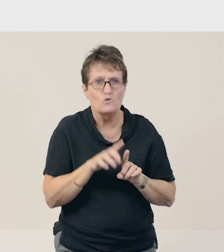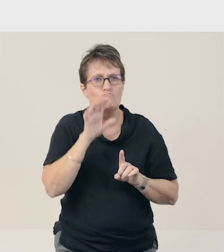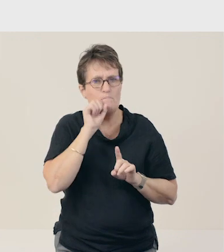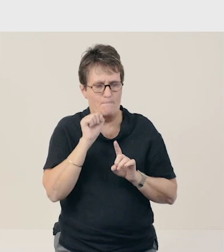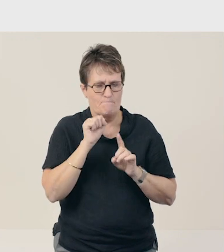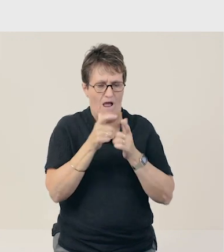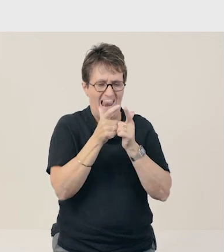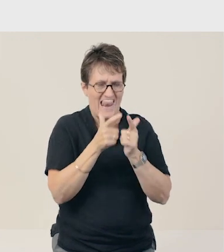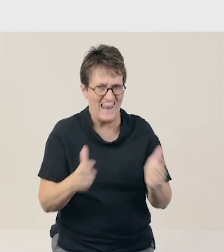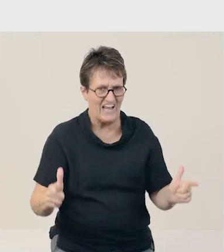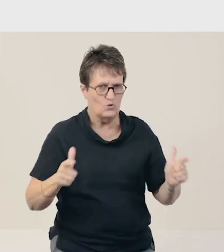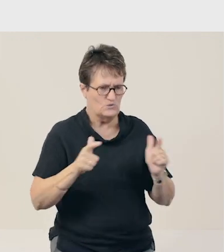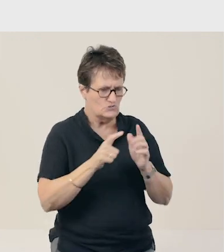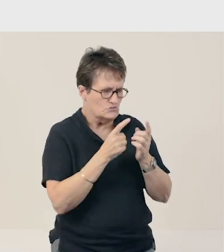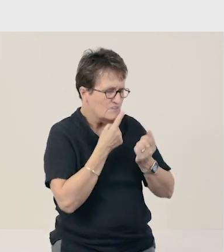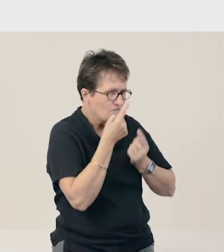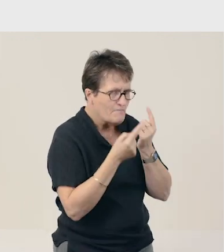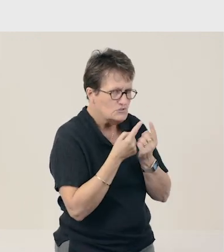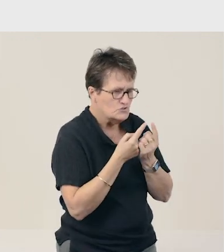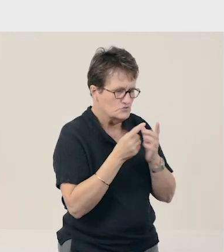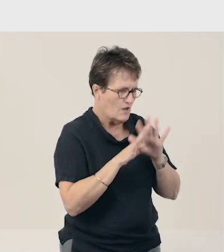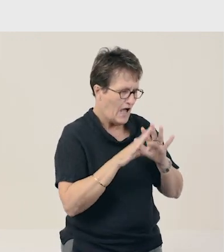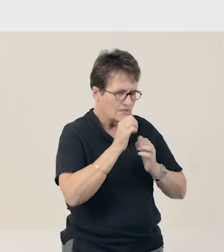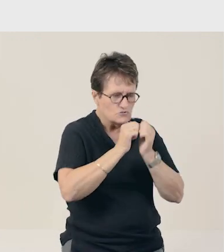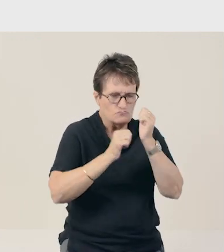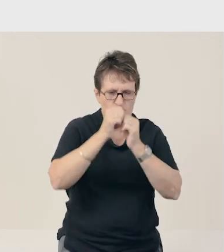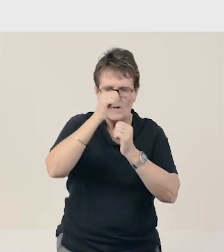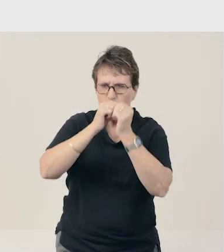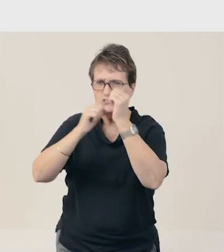For example, things like sentence structure, noun groups and phrases,